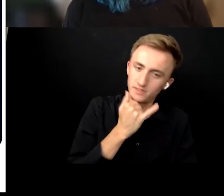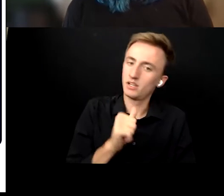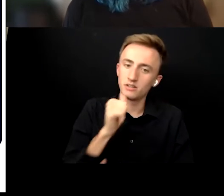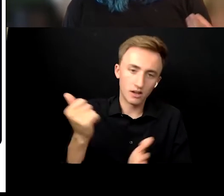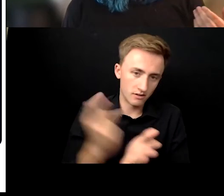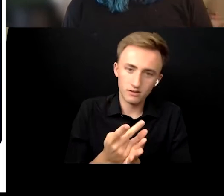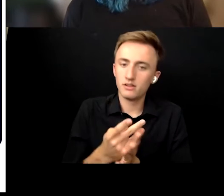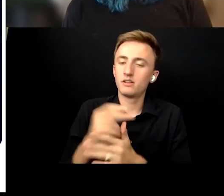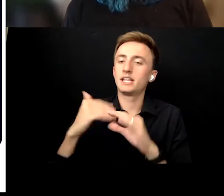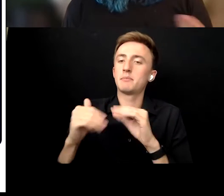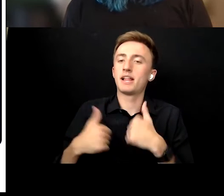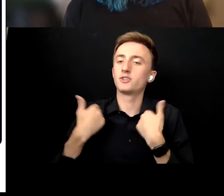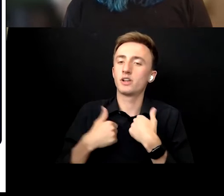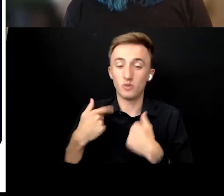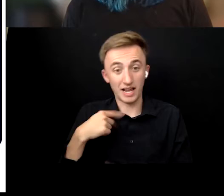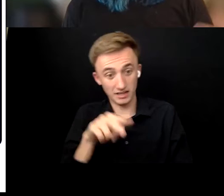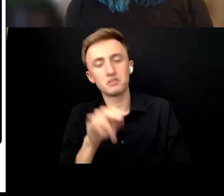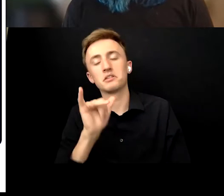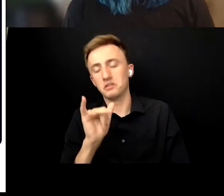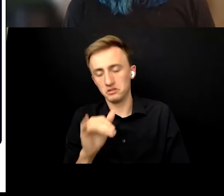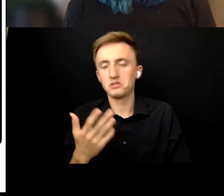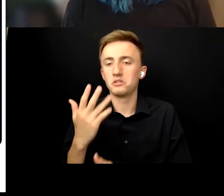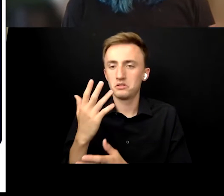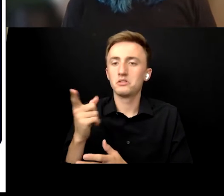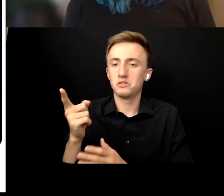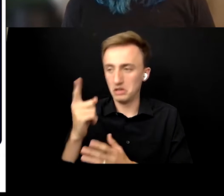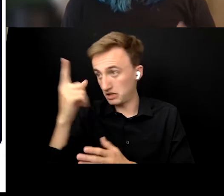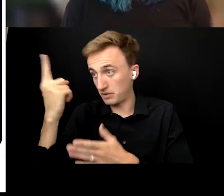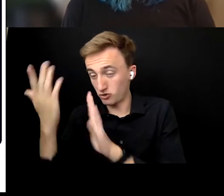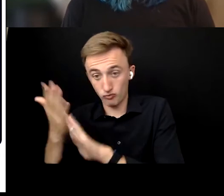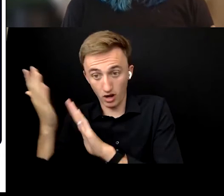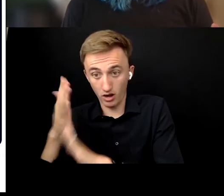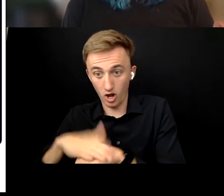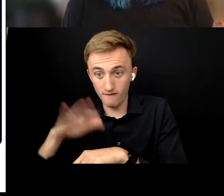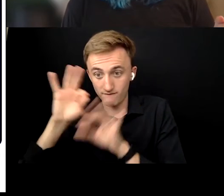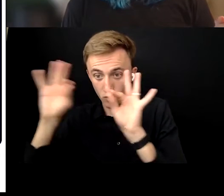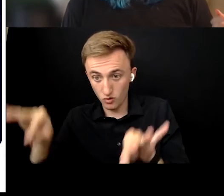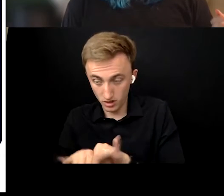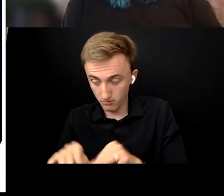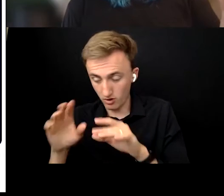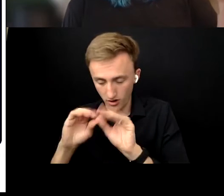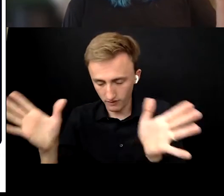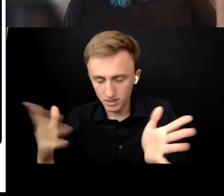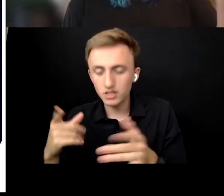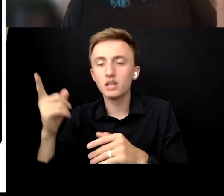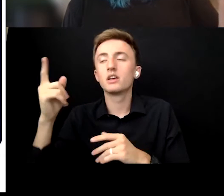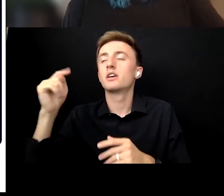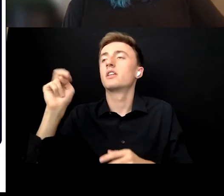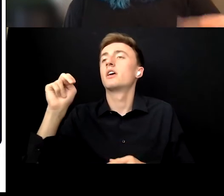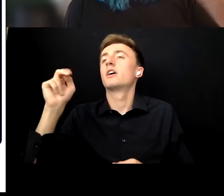Again, I would assume some sort of client-side JavaScript is run on the form, clearly. Something